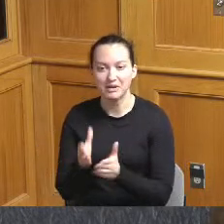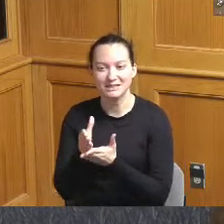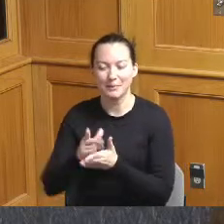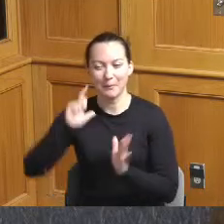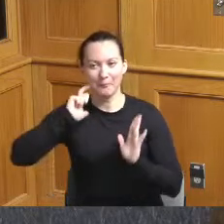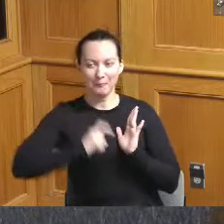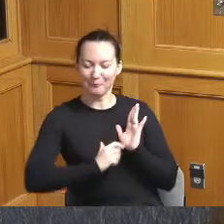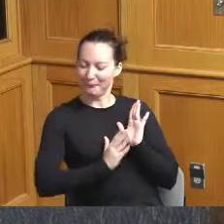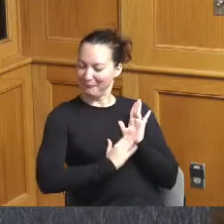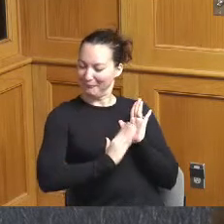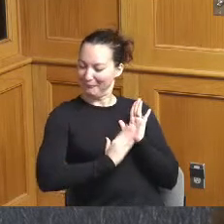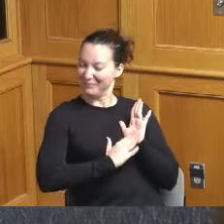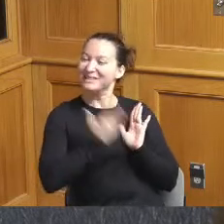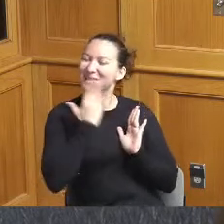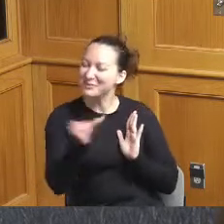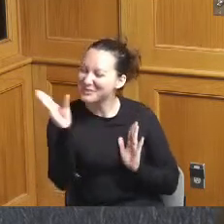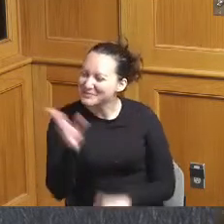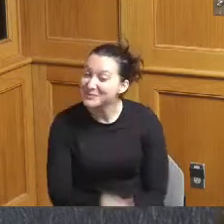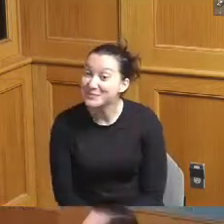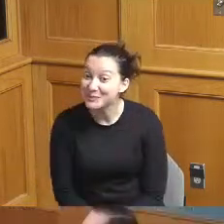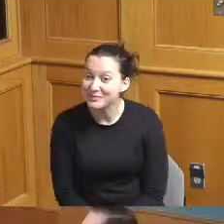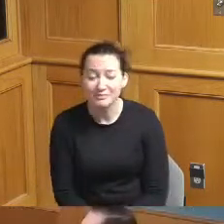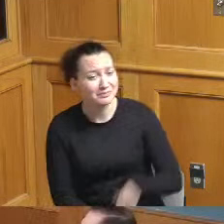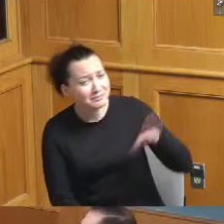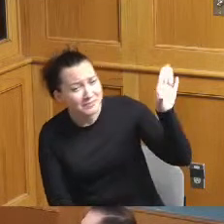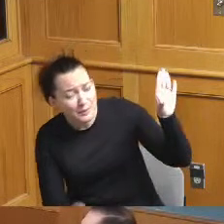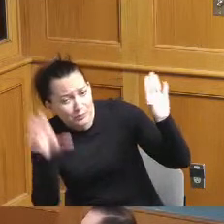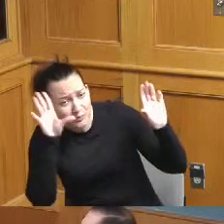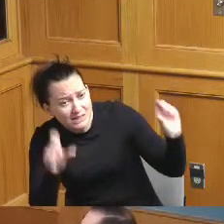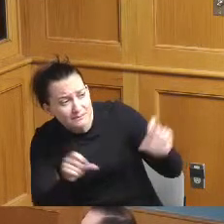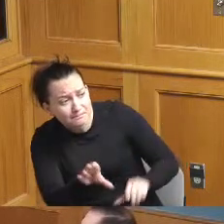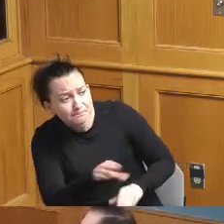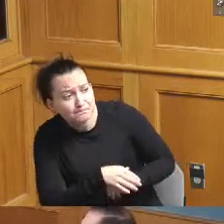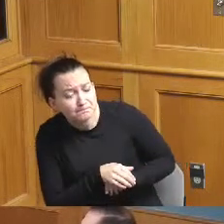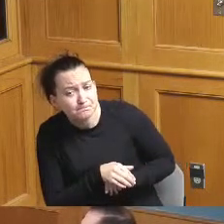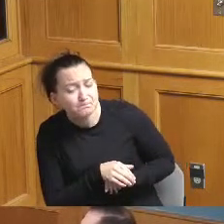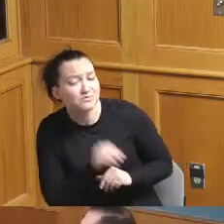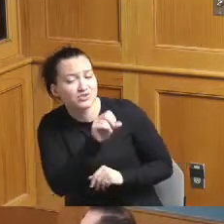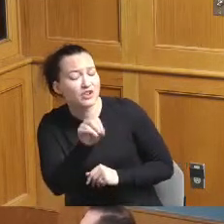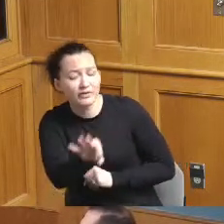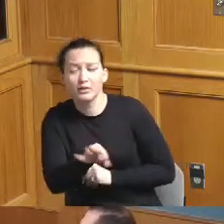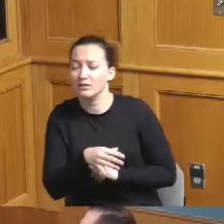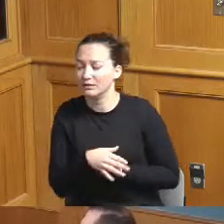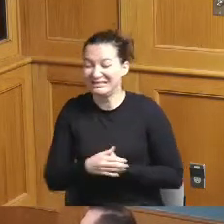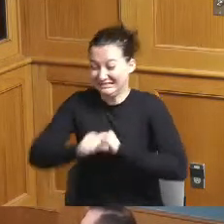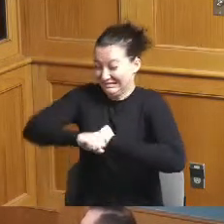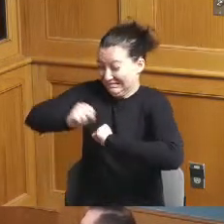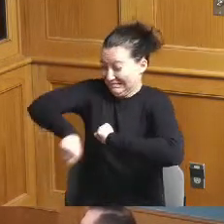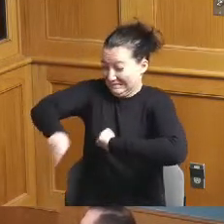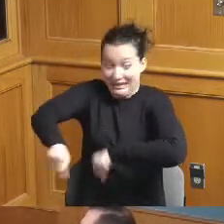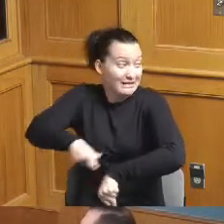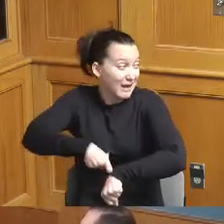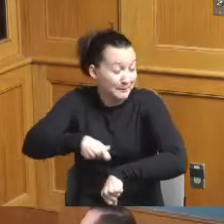so thank you for the presentation yes not to go much longer than we have to here but I do think